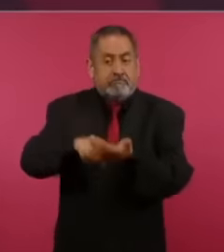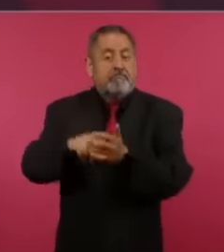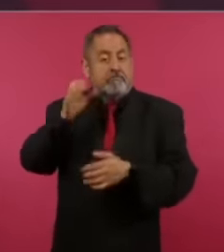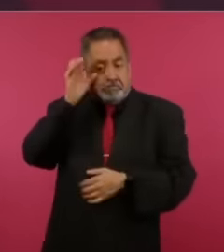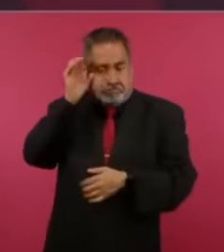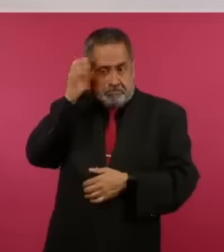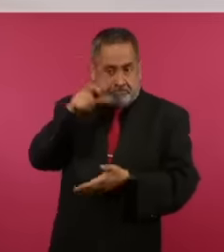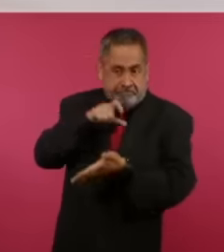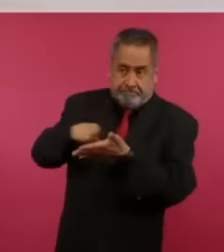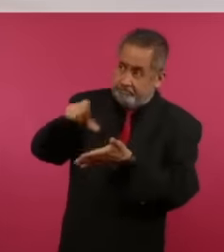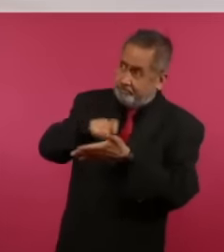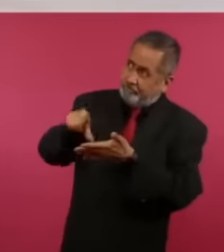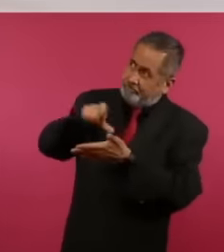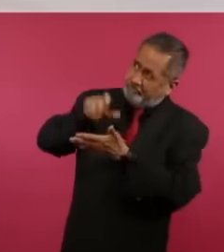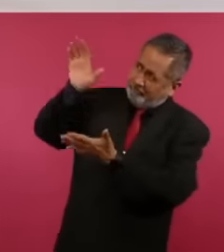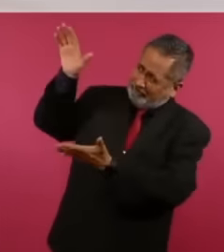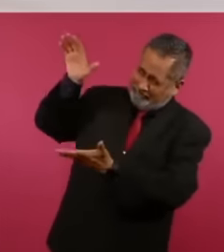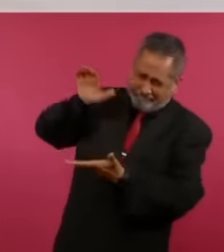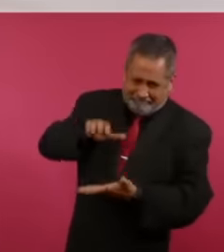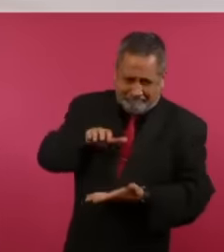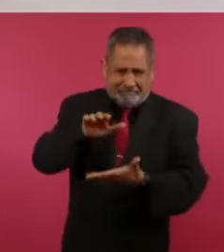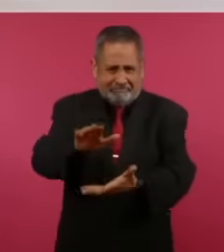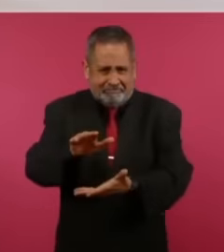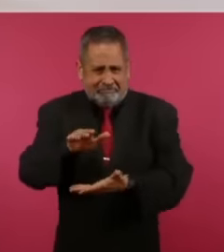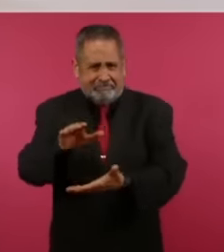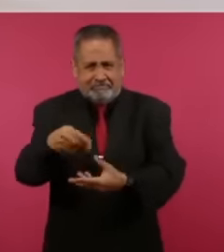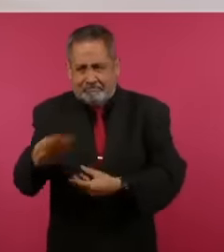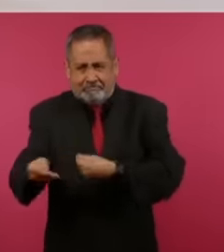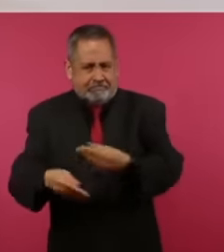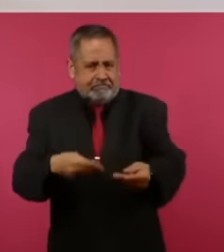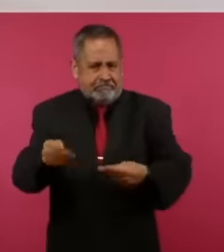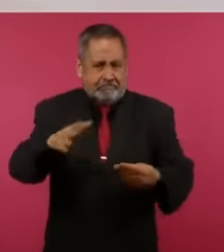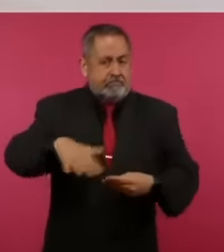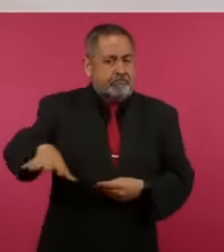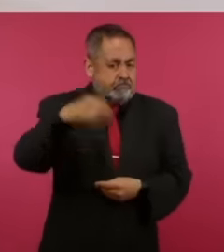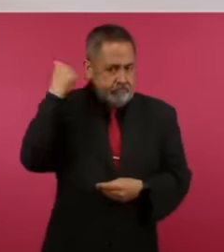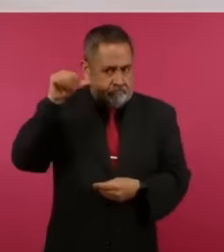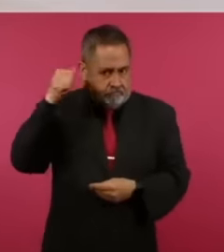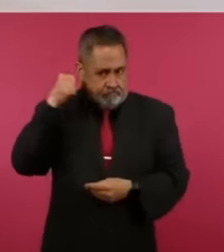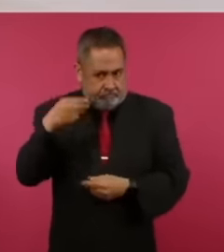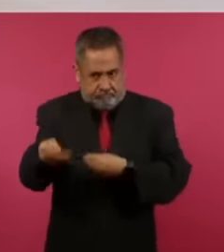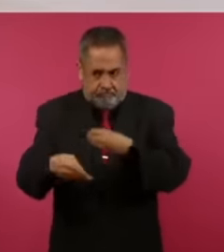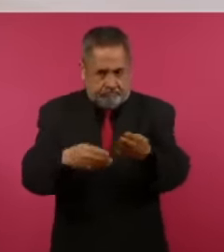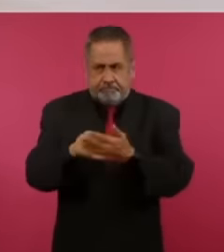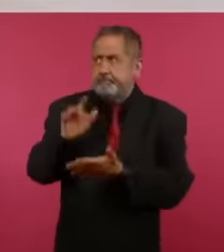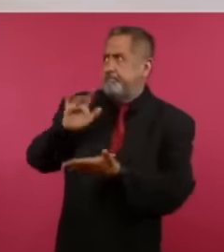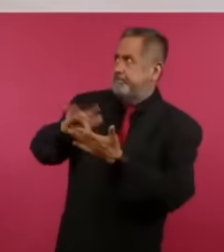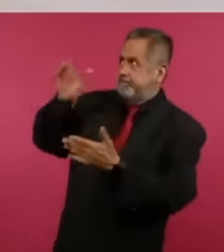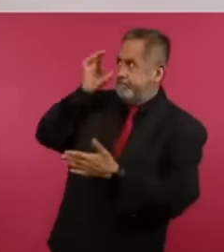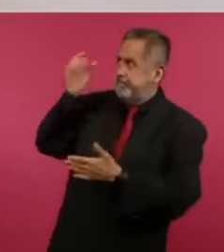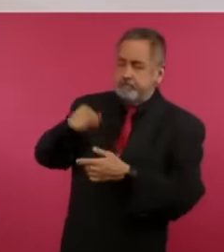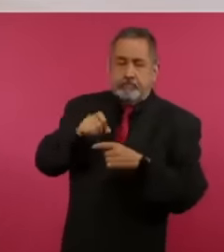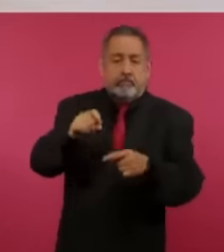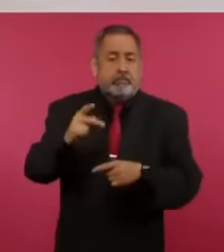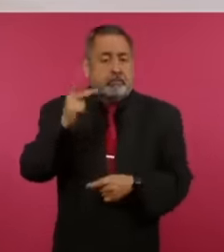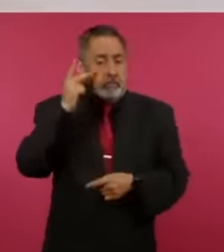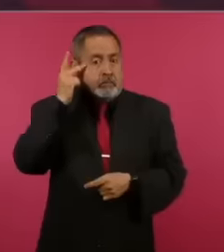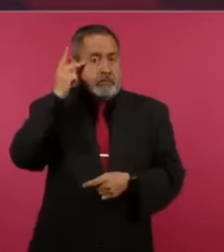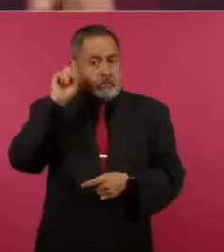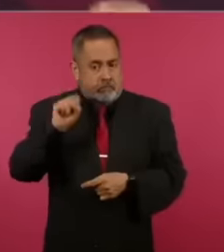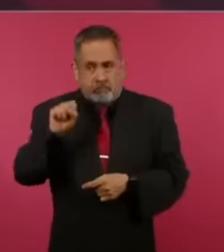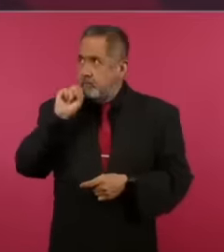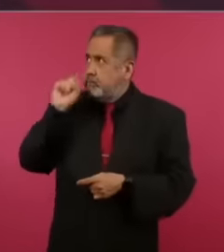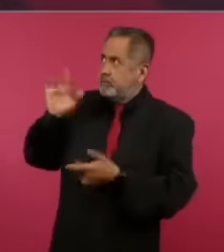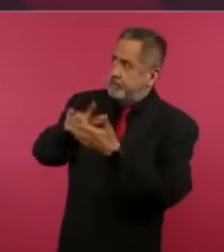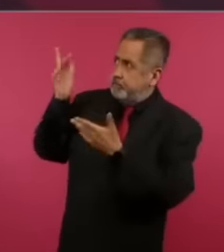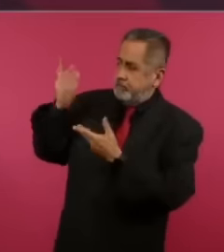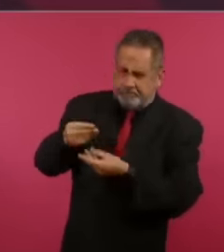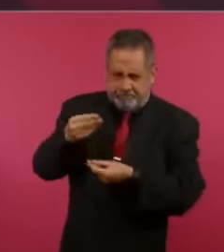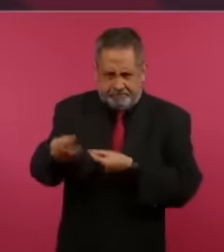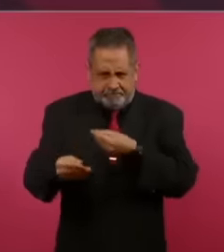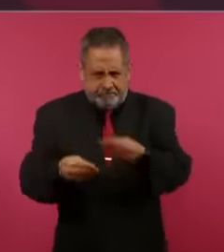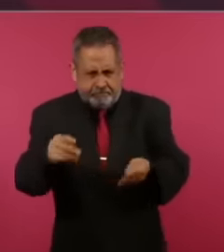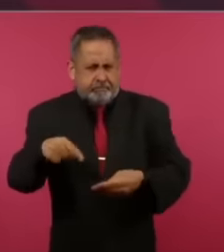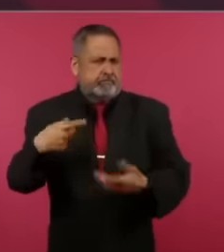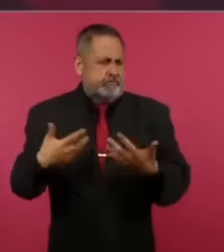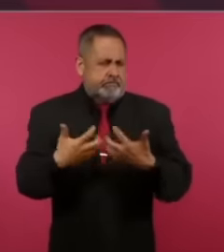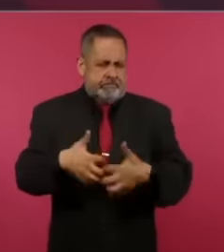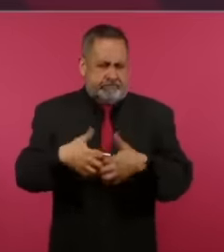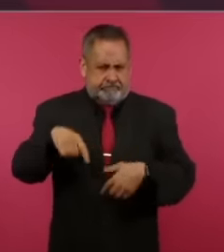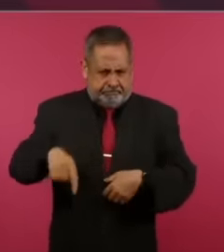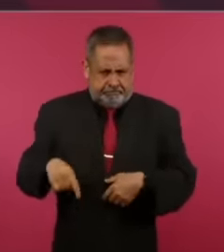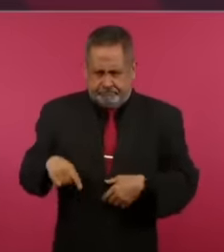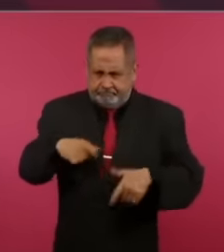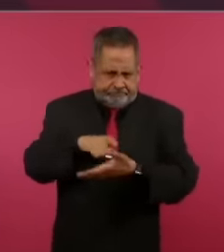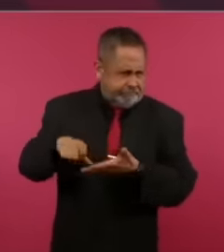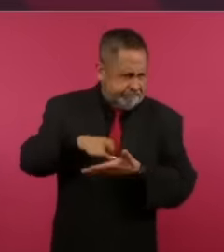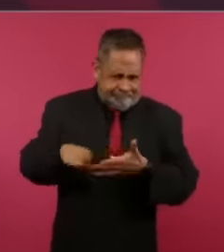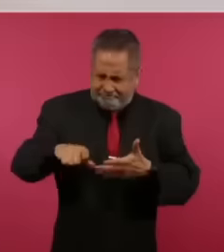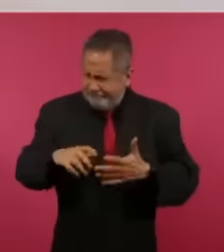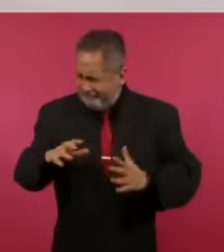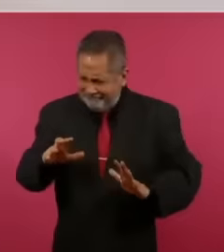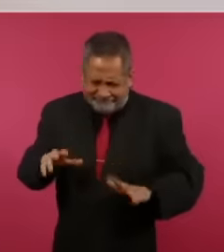We also thank those of South Korea and the national industry, but